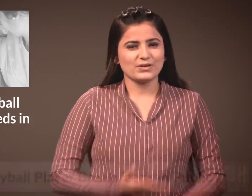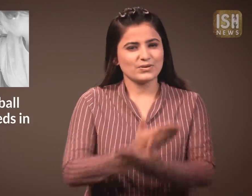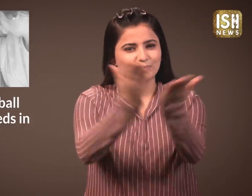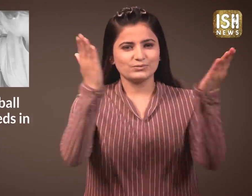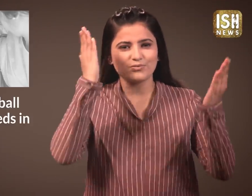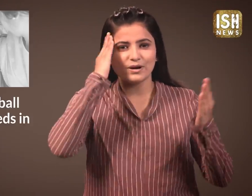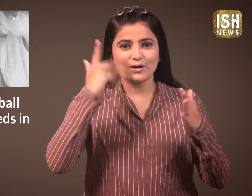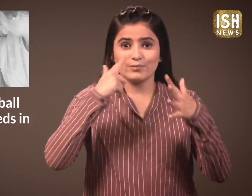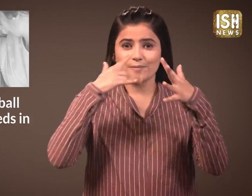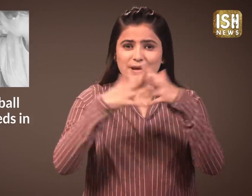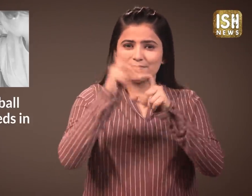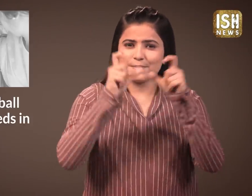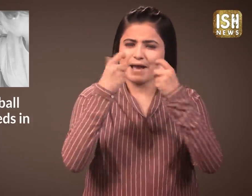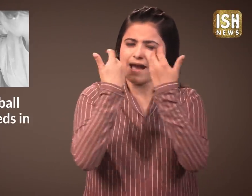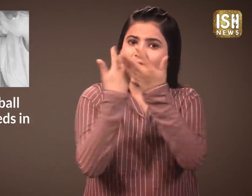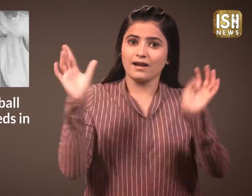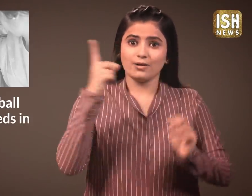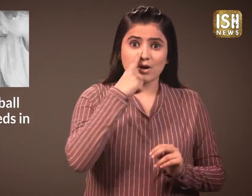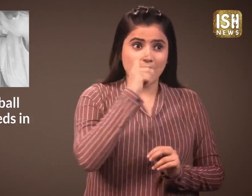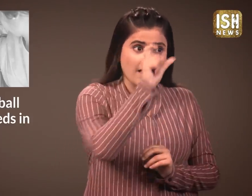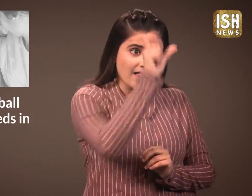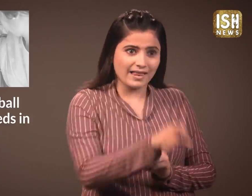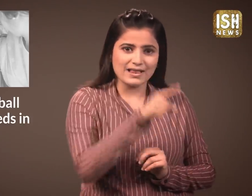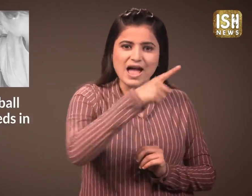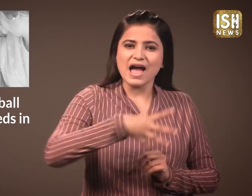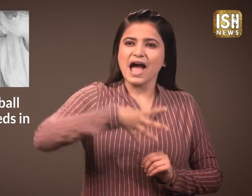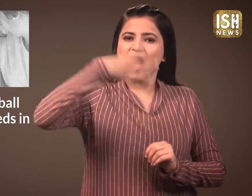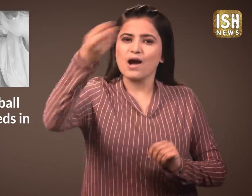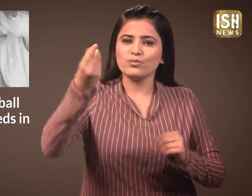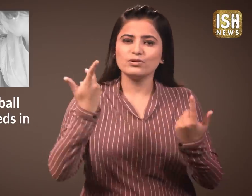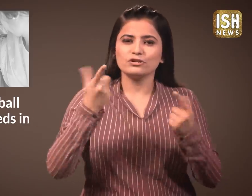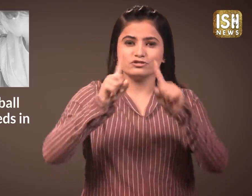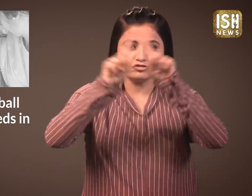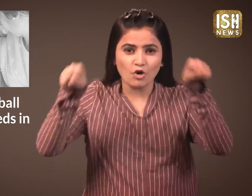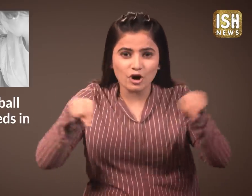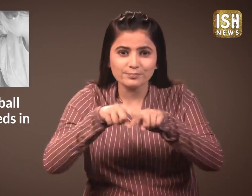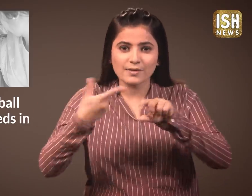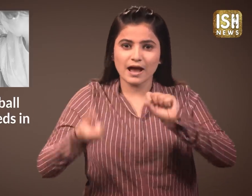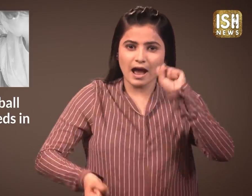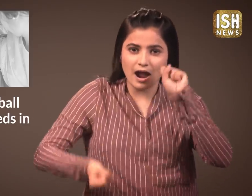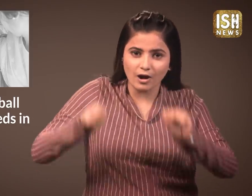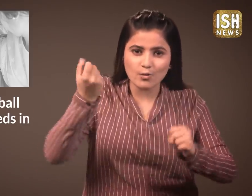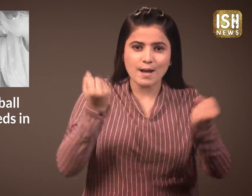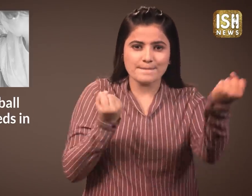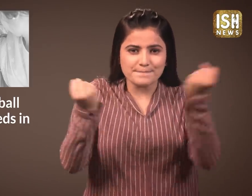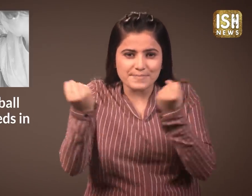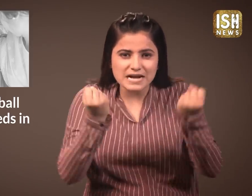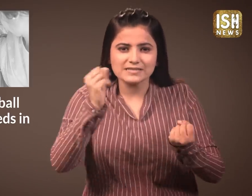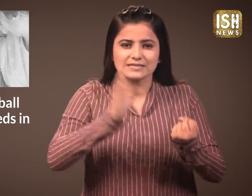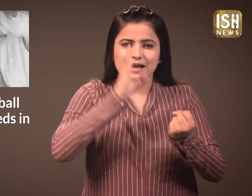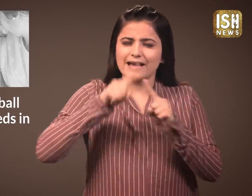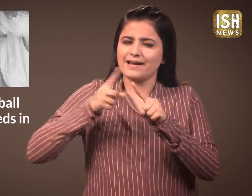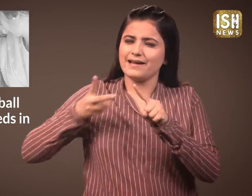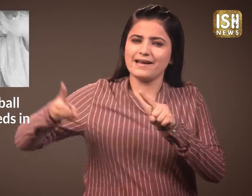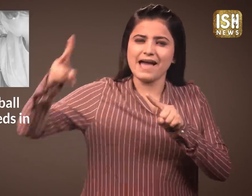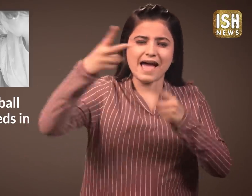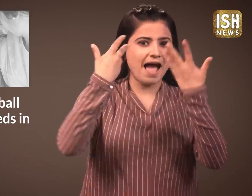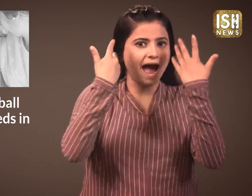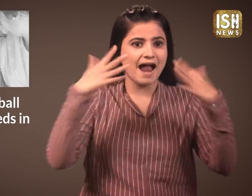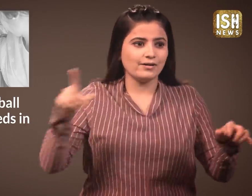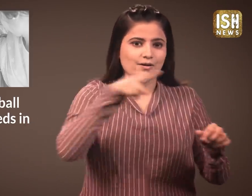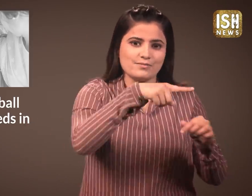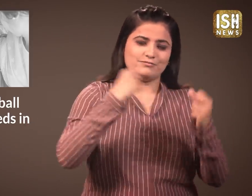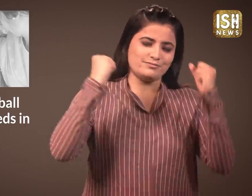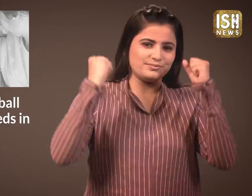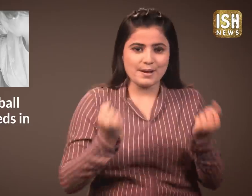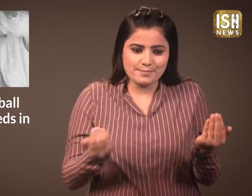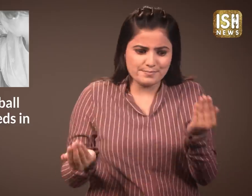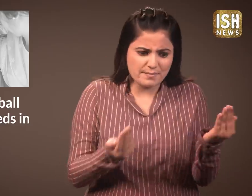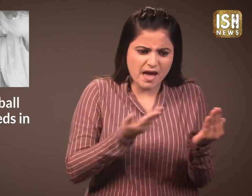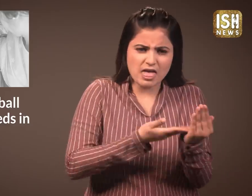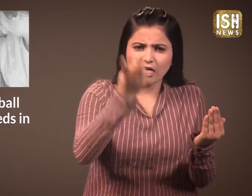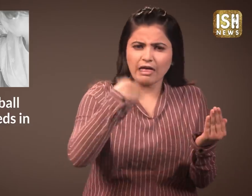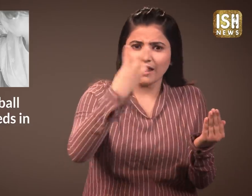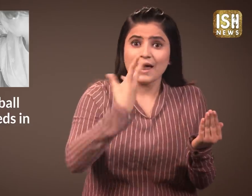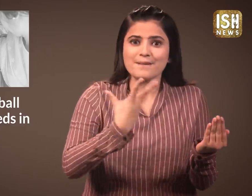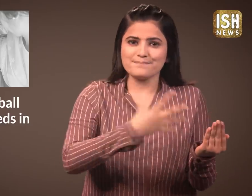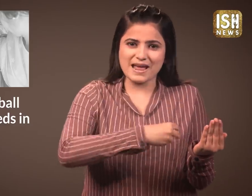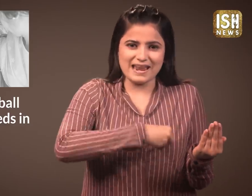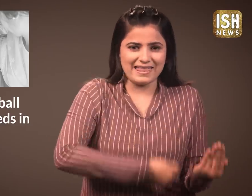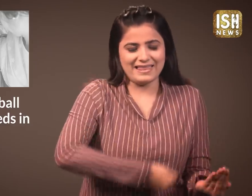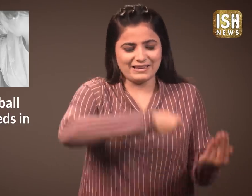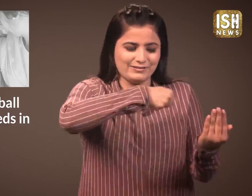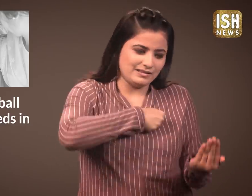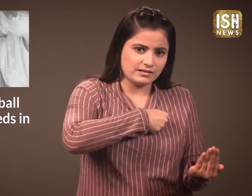When a woman is outdoors say at a shop, in a rickshaw, bus, train, etc & her baby starts crying, the woman breastfeeds the baby.